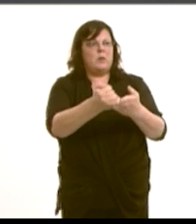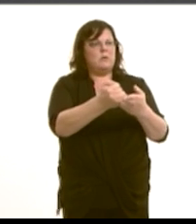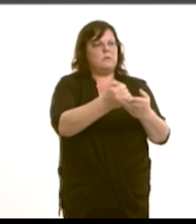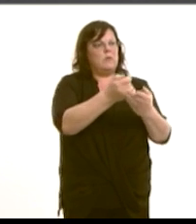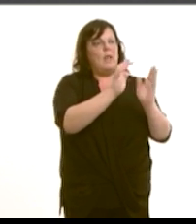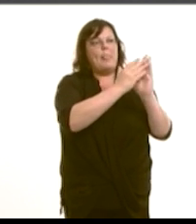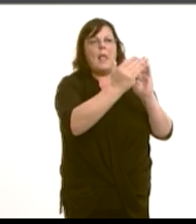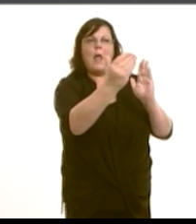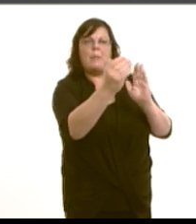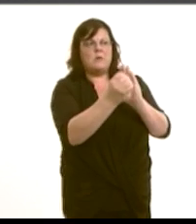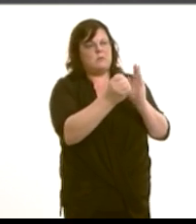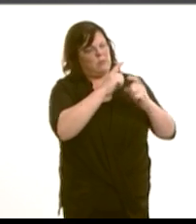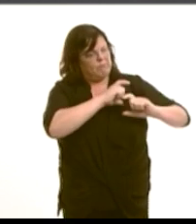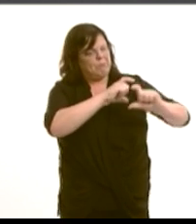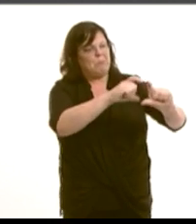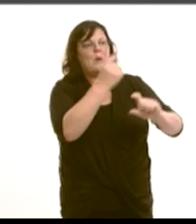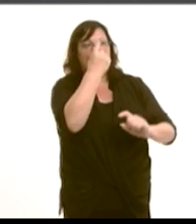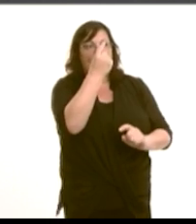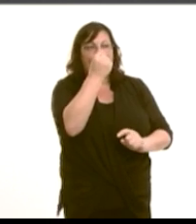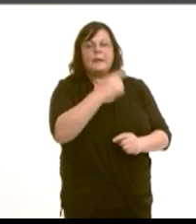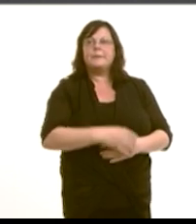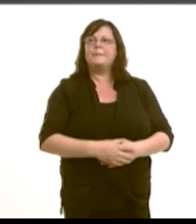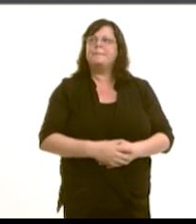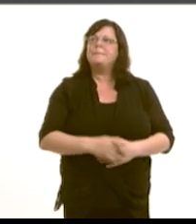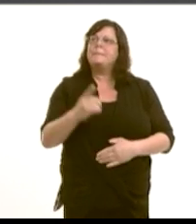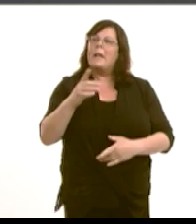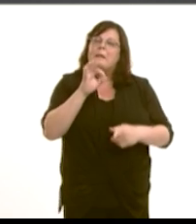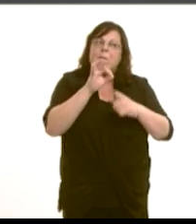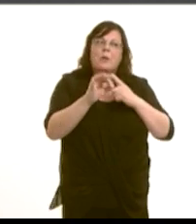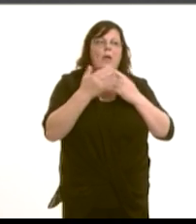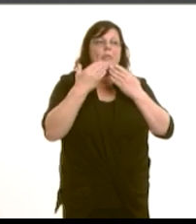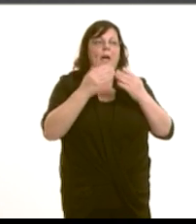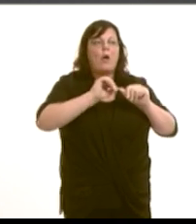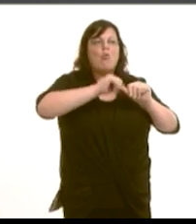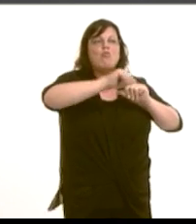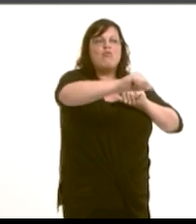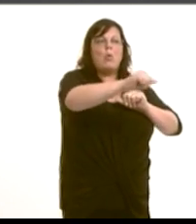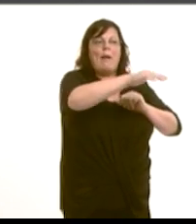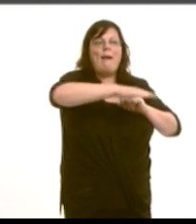opening of those libraries and, in particular, to thank them in those rural areas that do need that extra support?